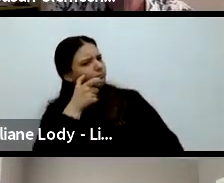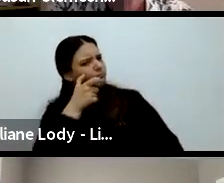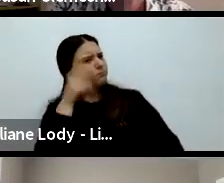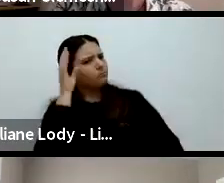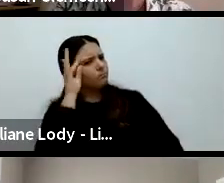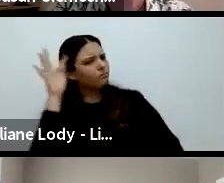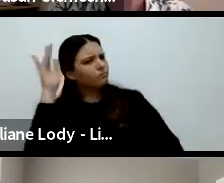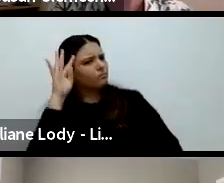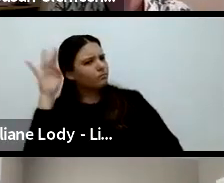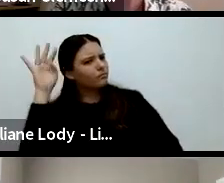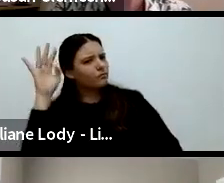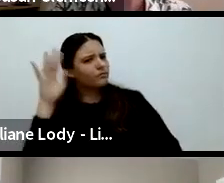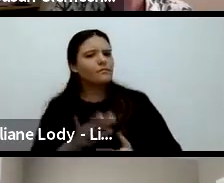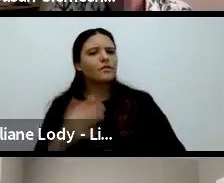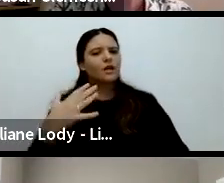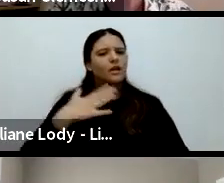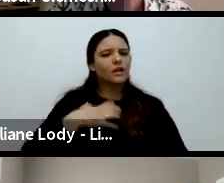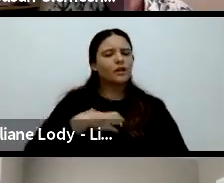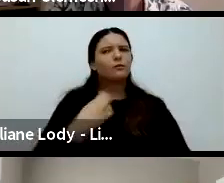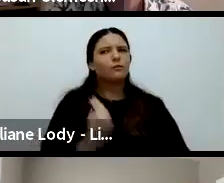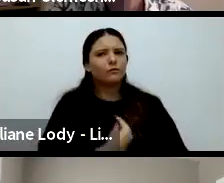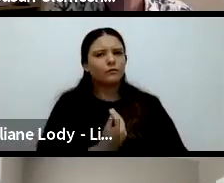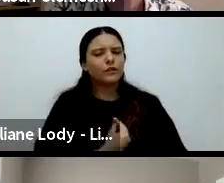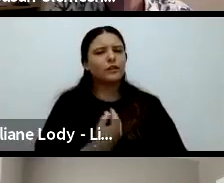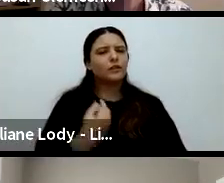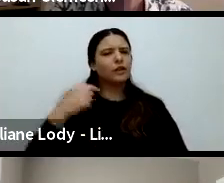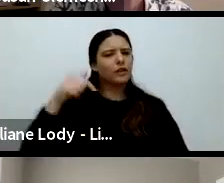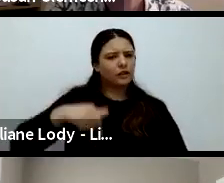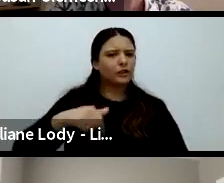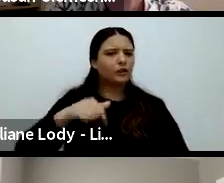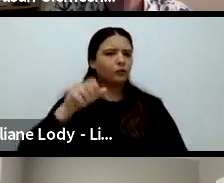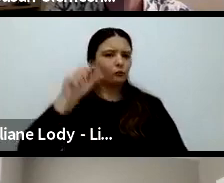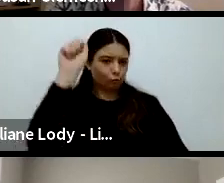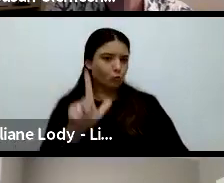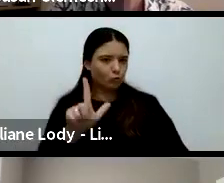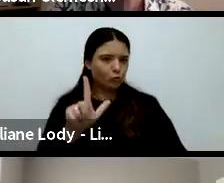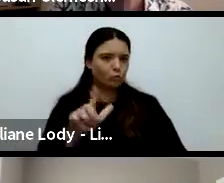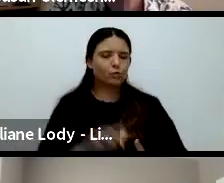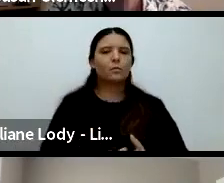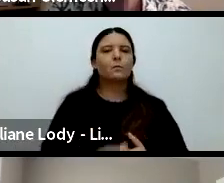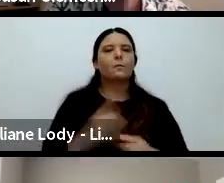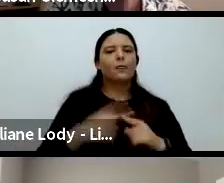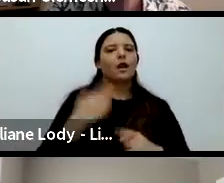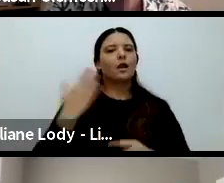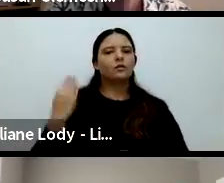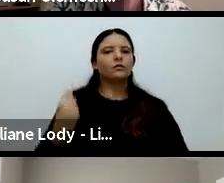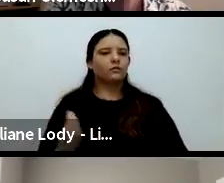speaking, I may, the fact that I've been living in the south. I've I've been living in the south. I've lived most of my life. in the US the US self.